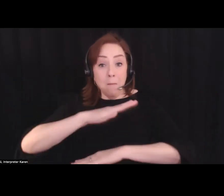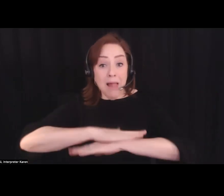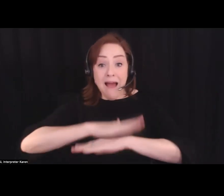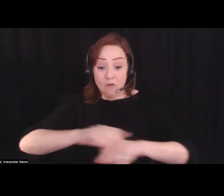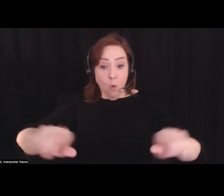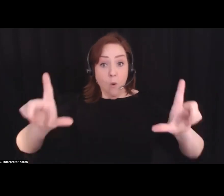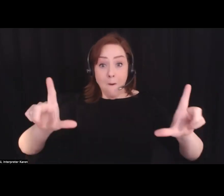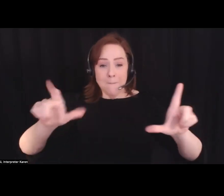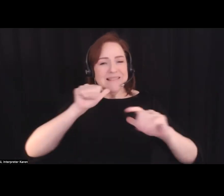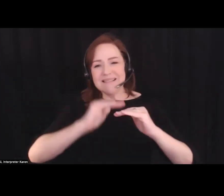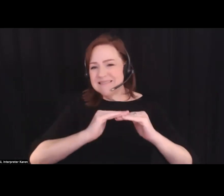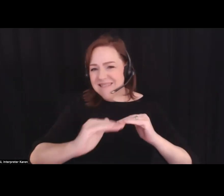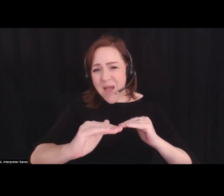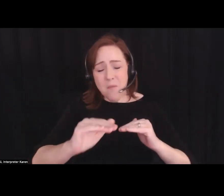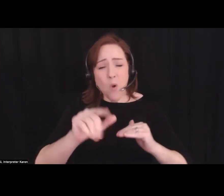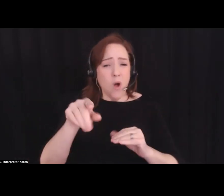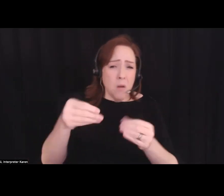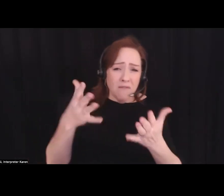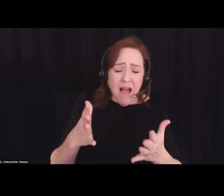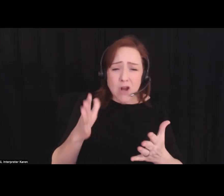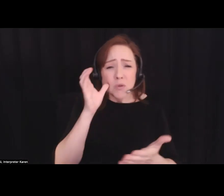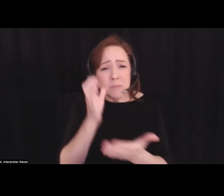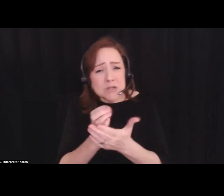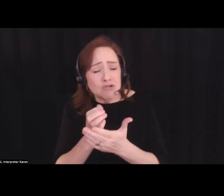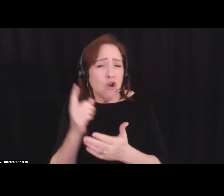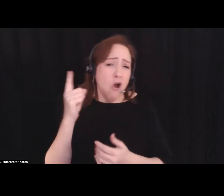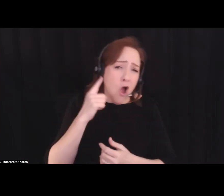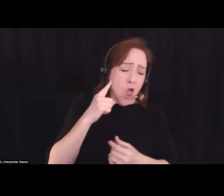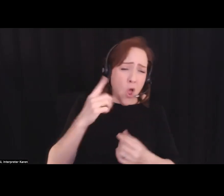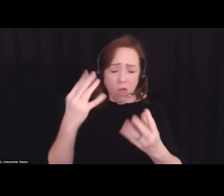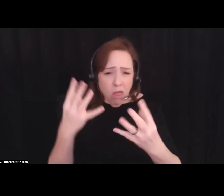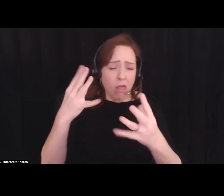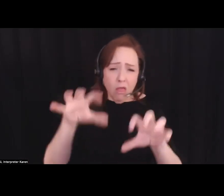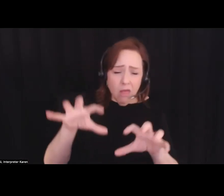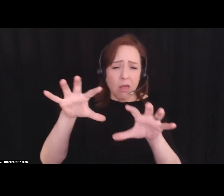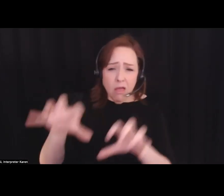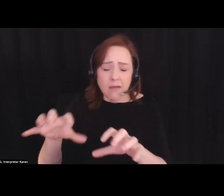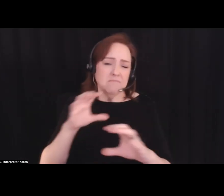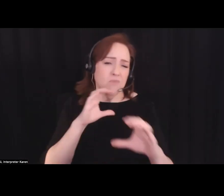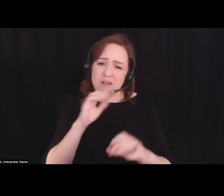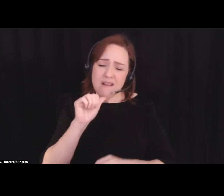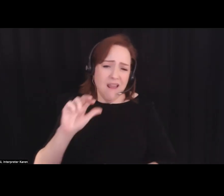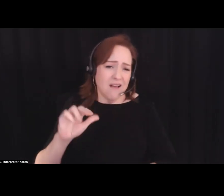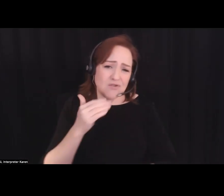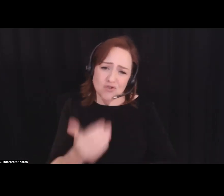and audio went in and out and the communication was not good. another quote as a person who